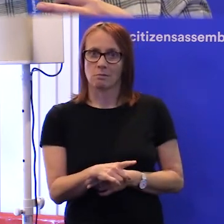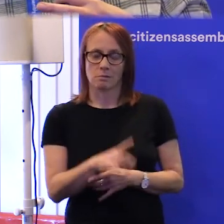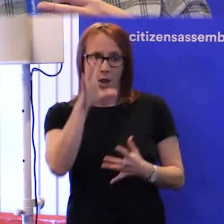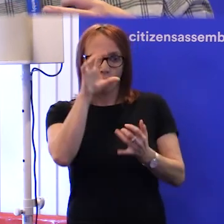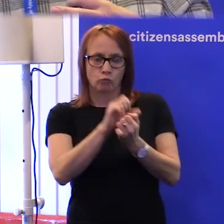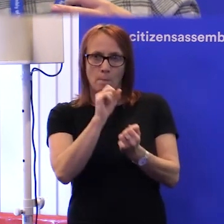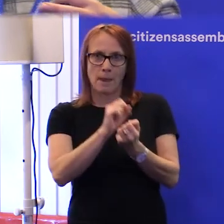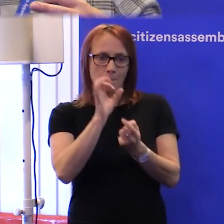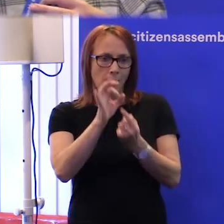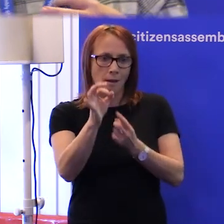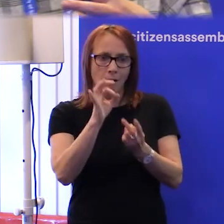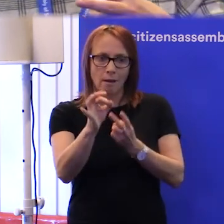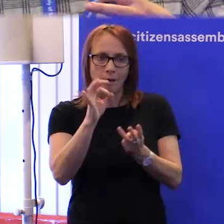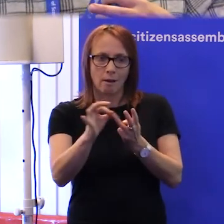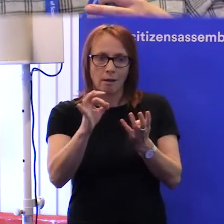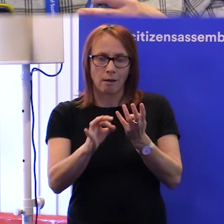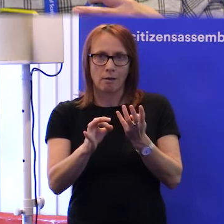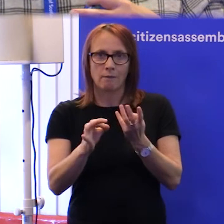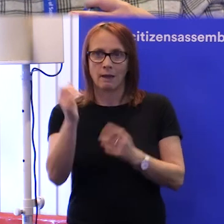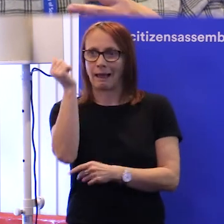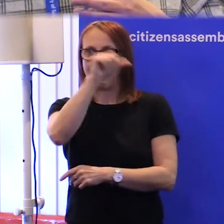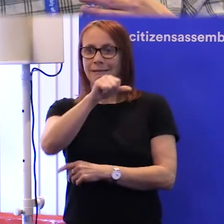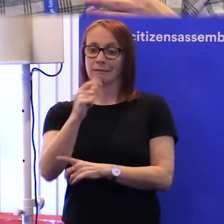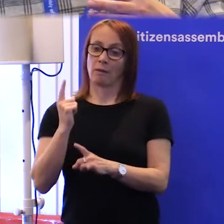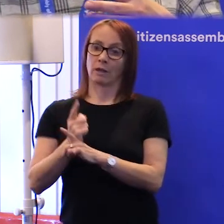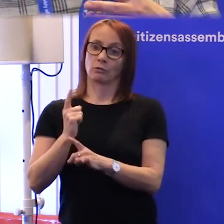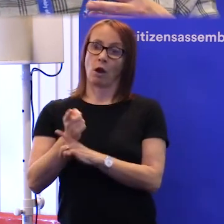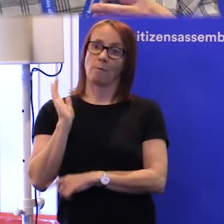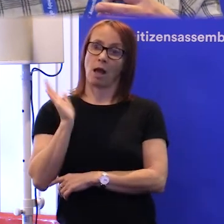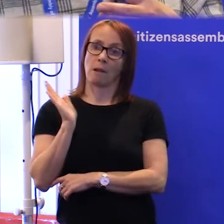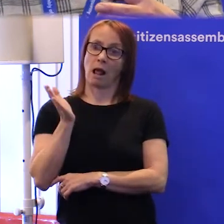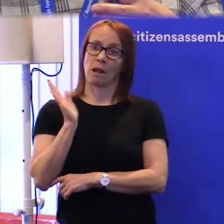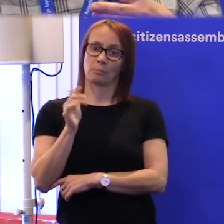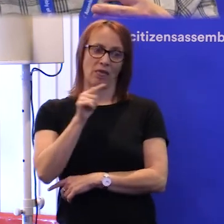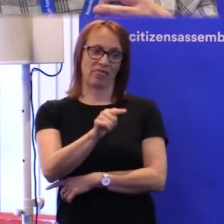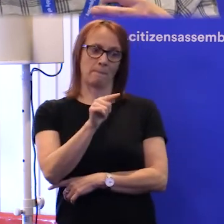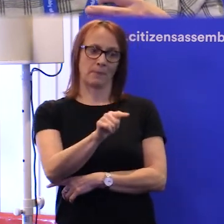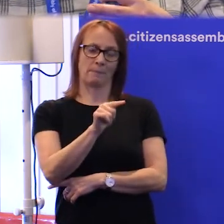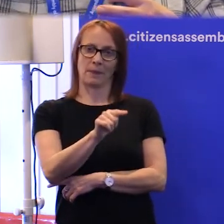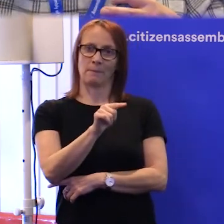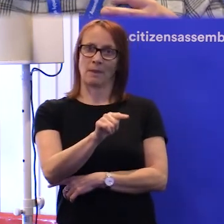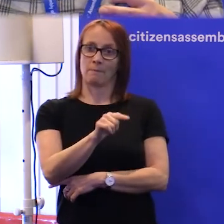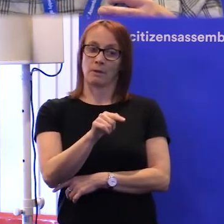details then potentially an academic talking about exactly the same circumstances that this person might have been one of 5,000 that were